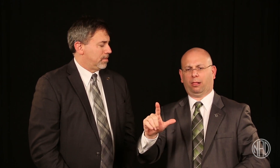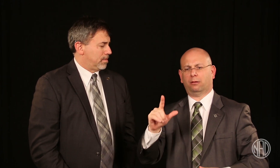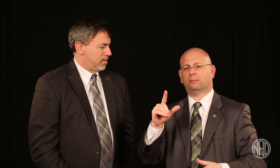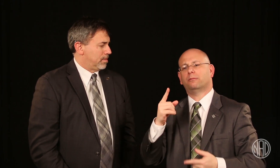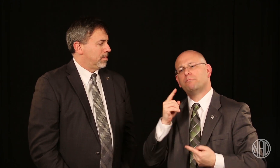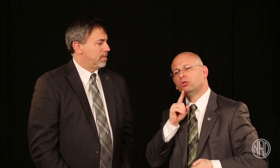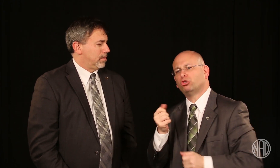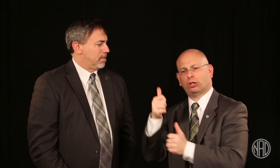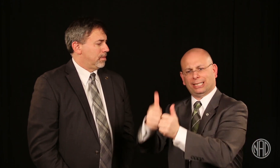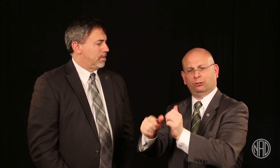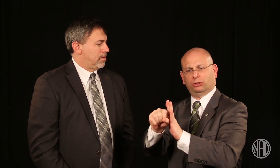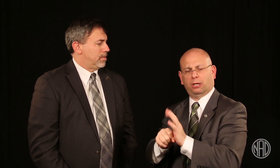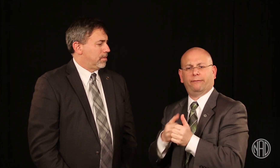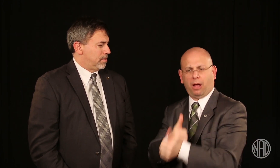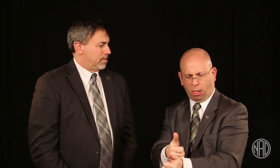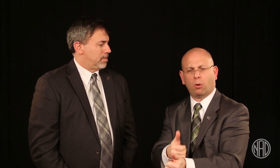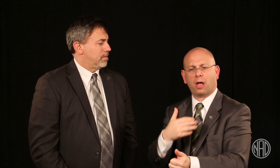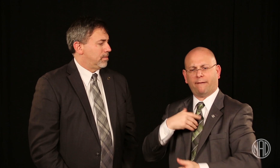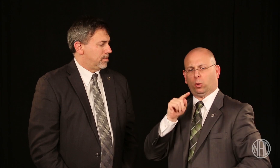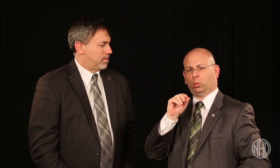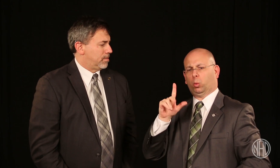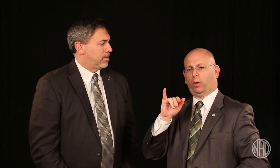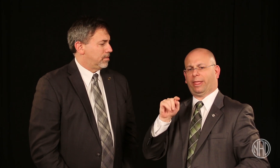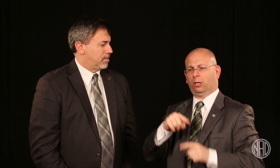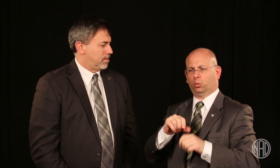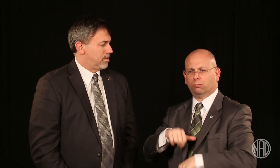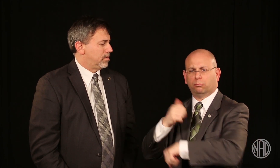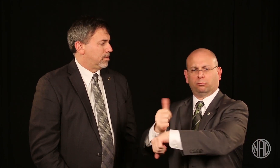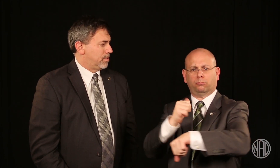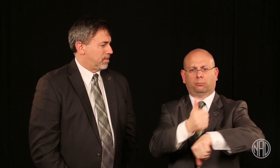so that each state can use this toolkit to create a bill.